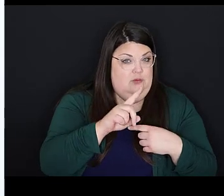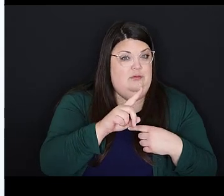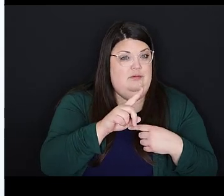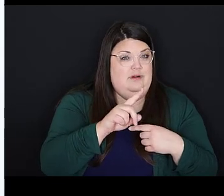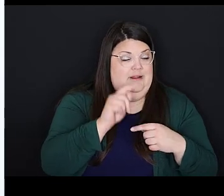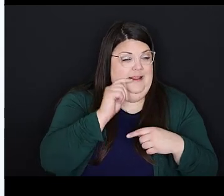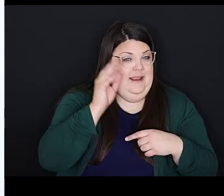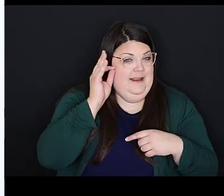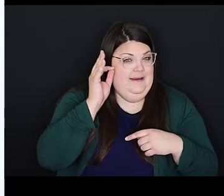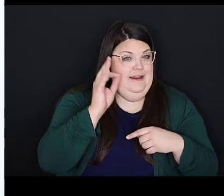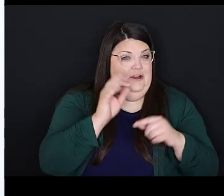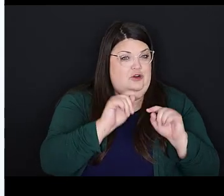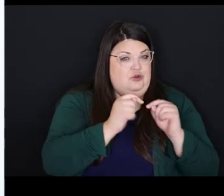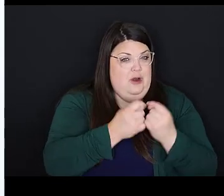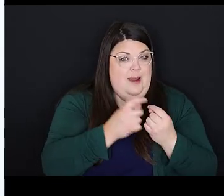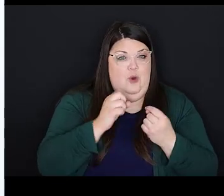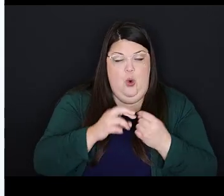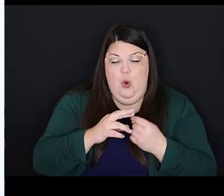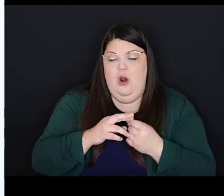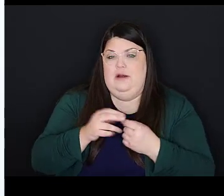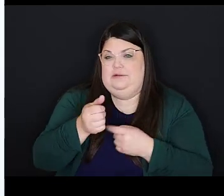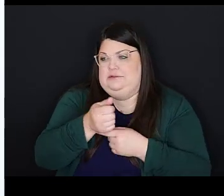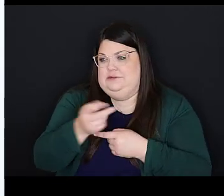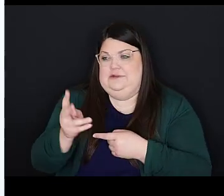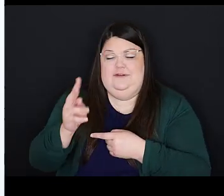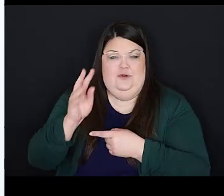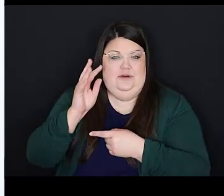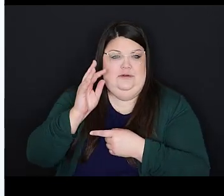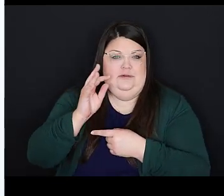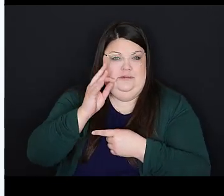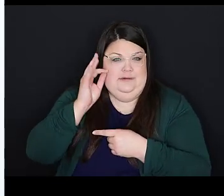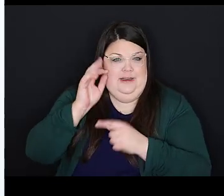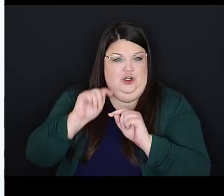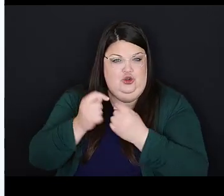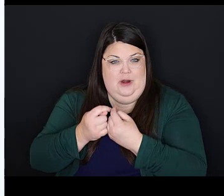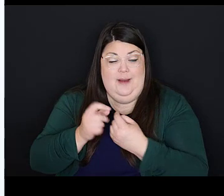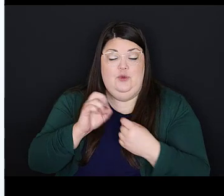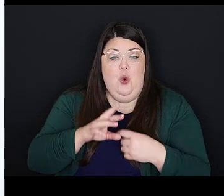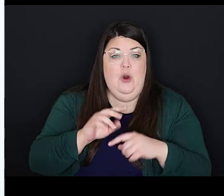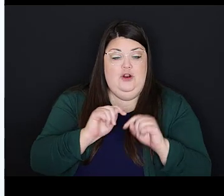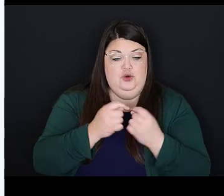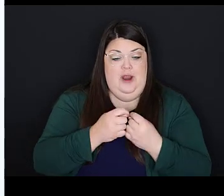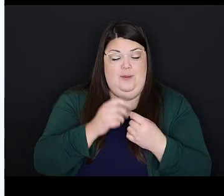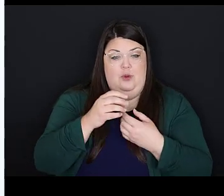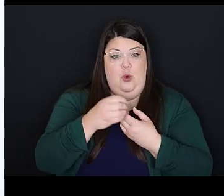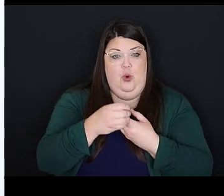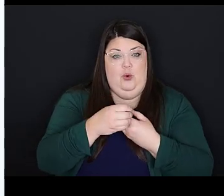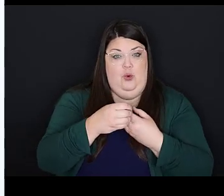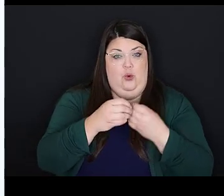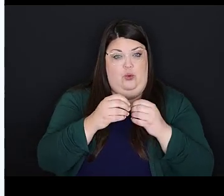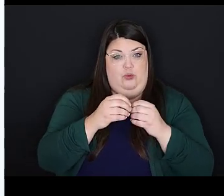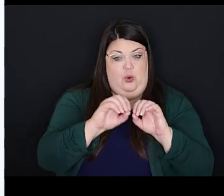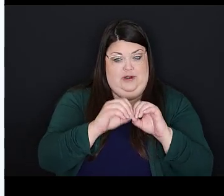of a consortium of Indian Tribes; or A Tribal organization that is a separate legal organization